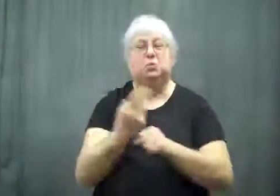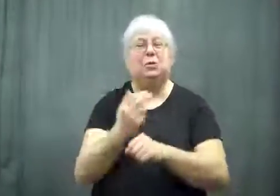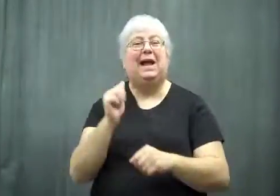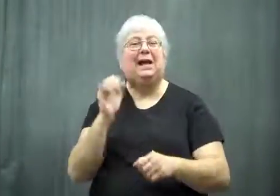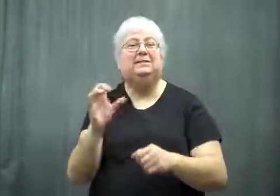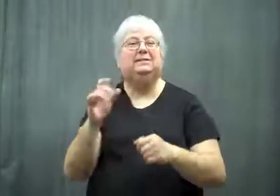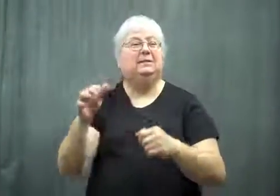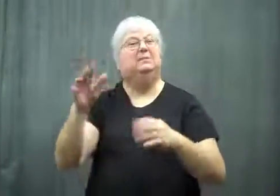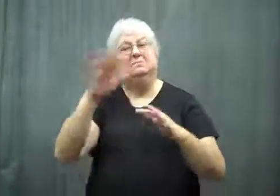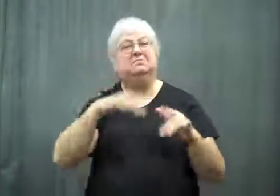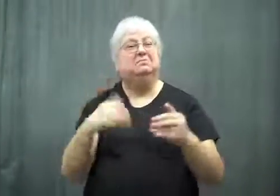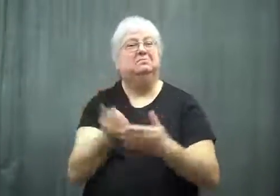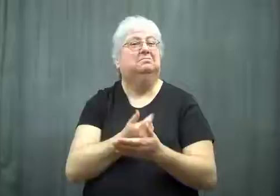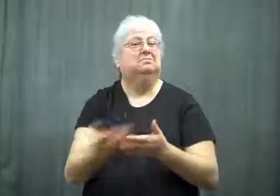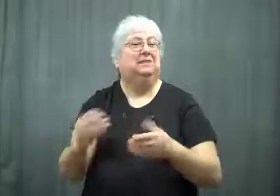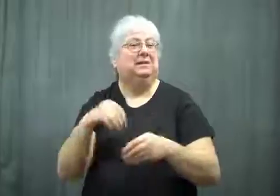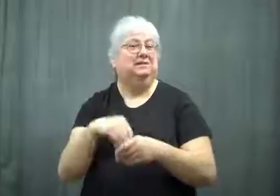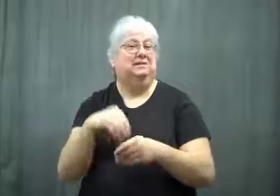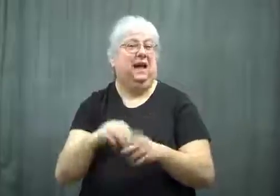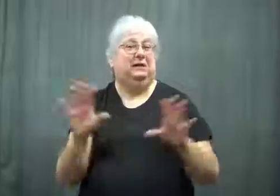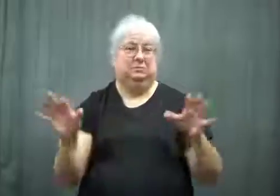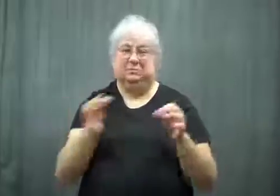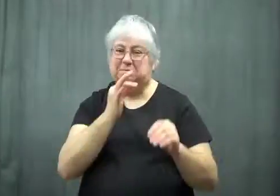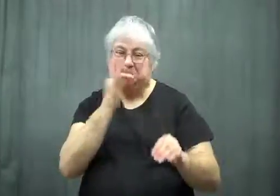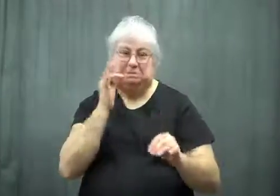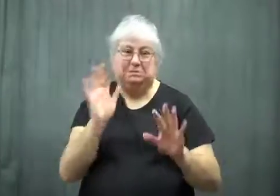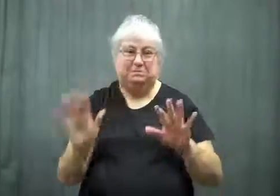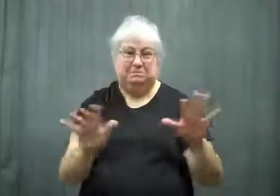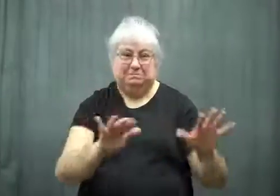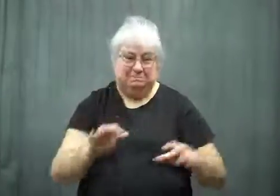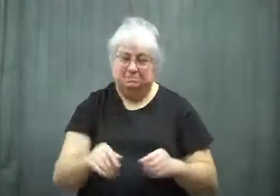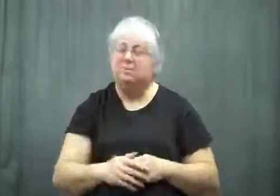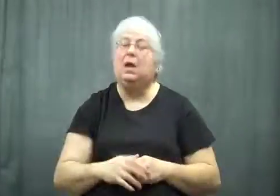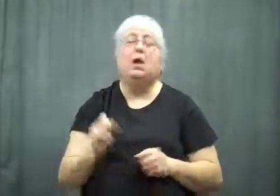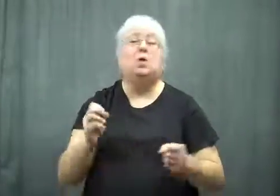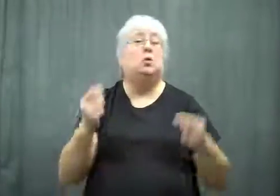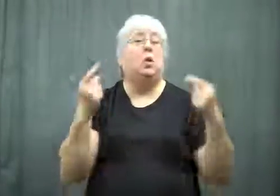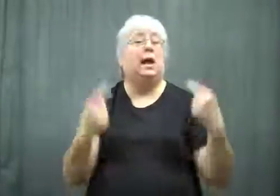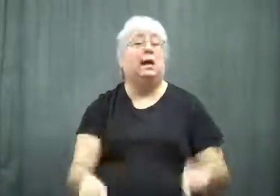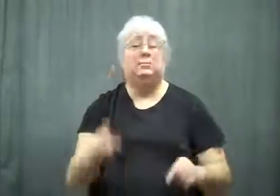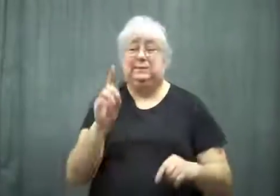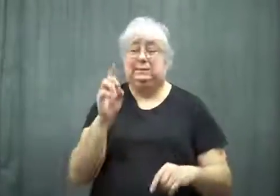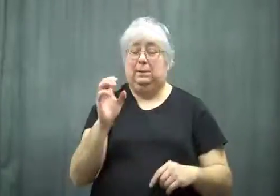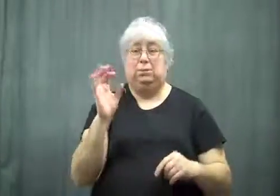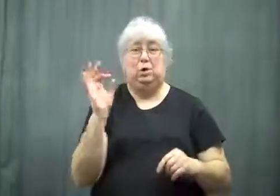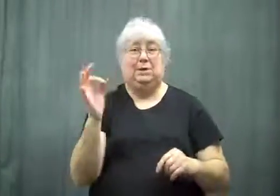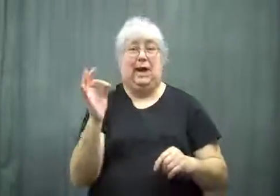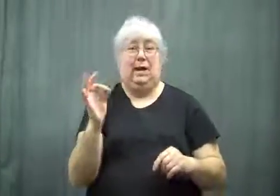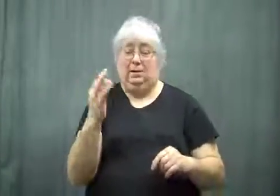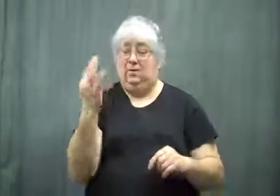The building is sealed, and uses air conditioning.